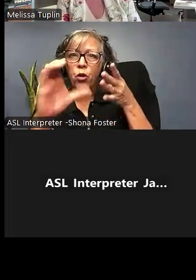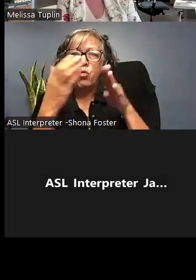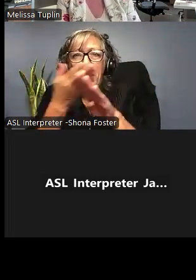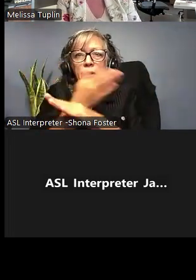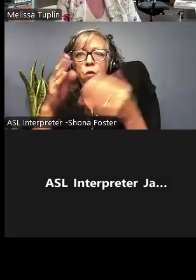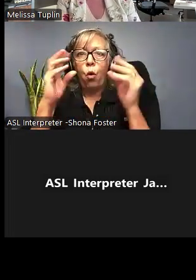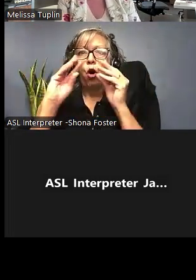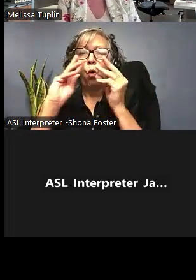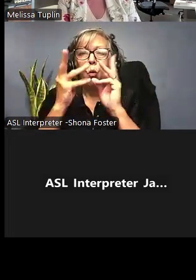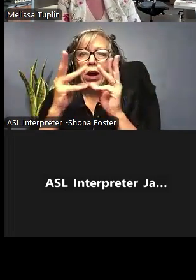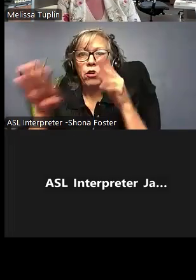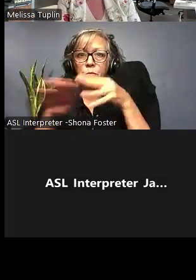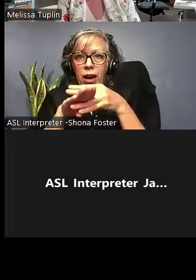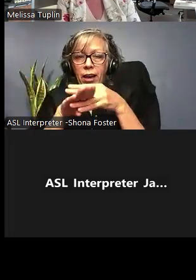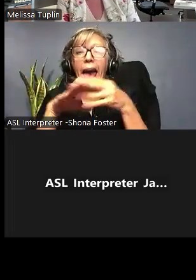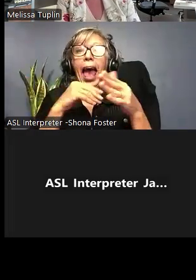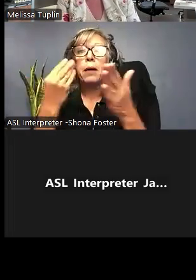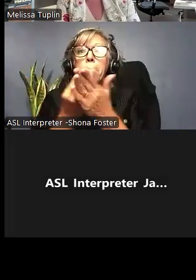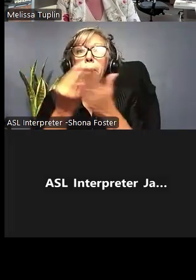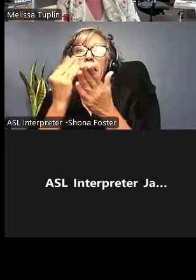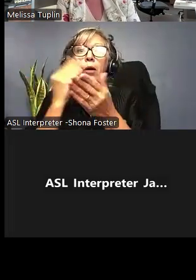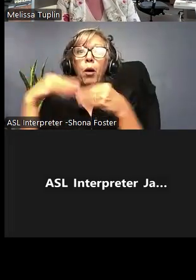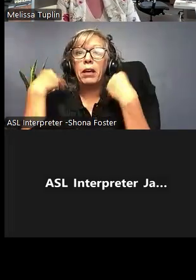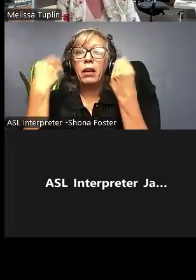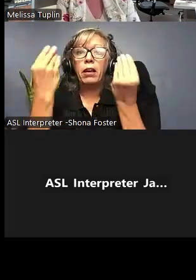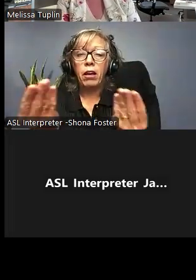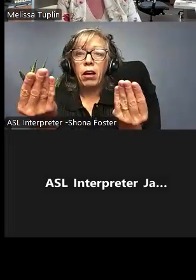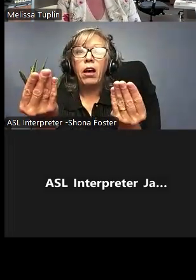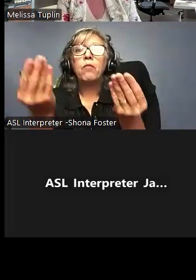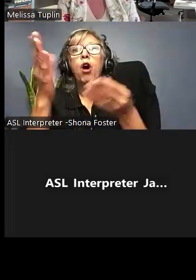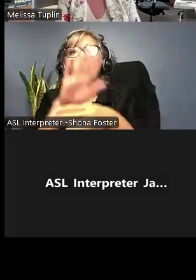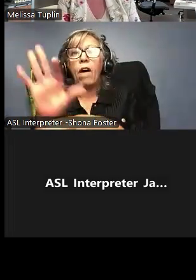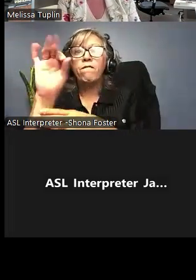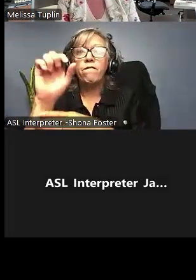and funds will be released beginning in February 2026, as that is when we